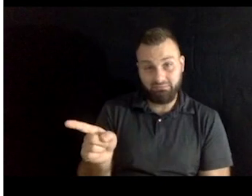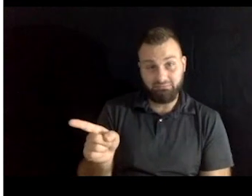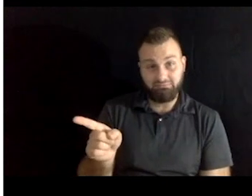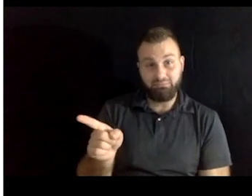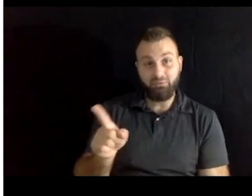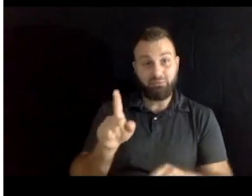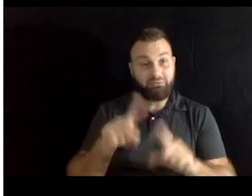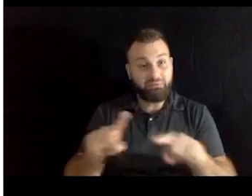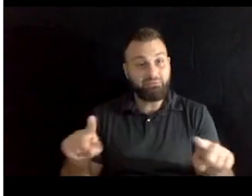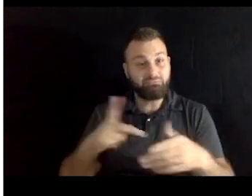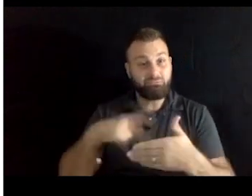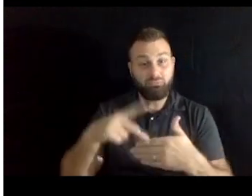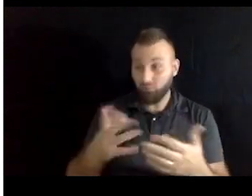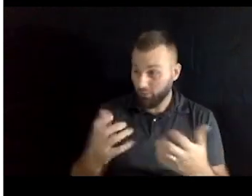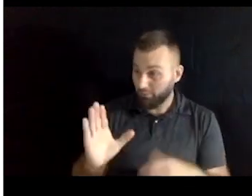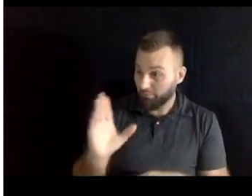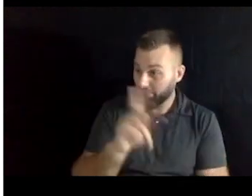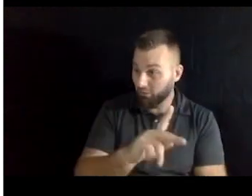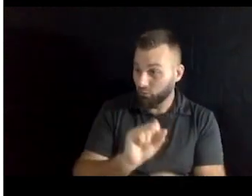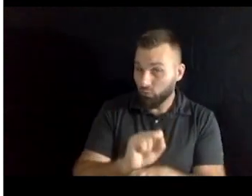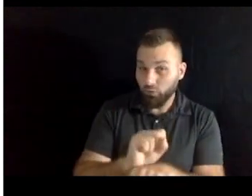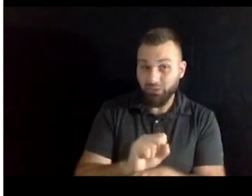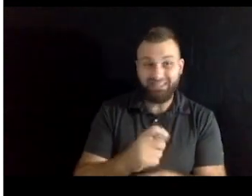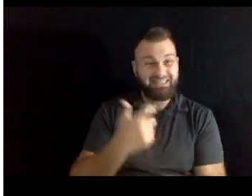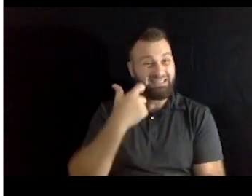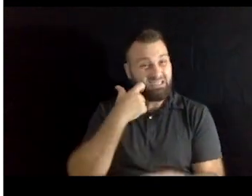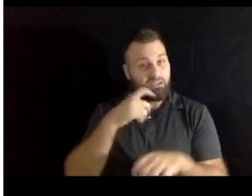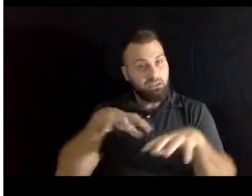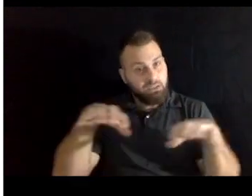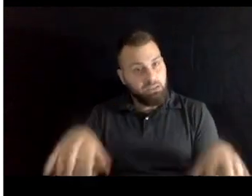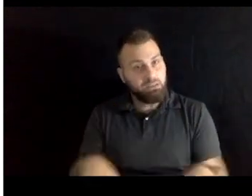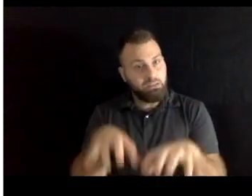do you want to go back to work and they just spent a lot of time trying